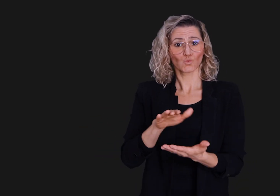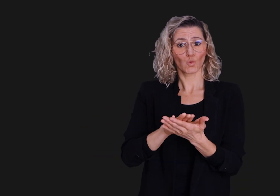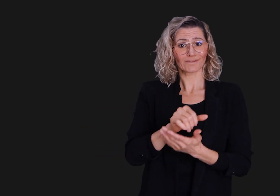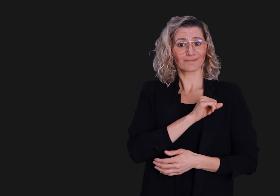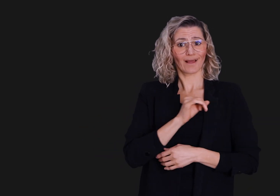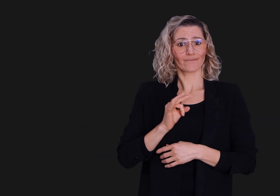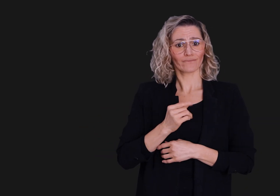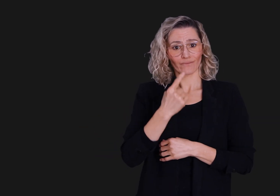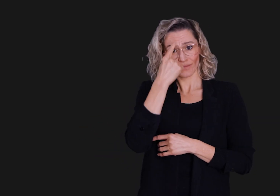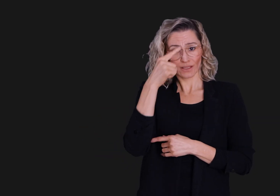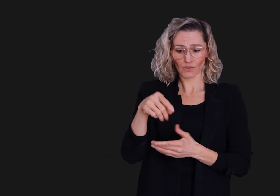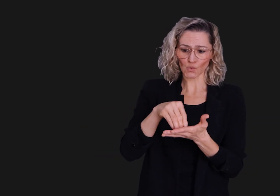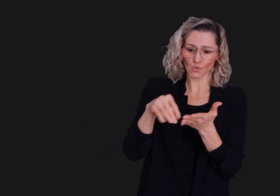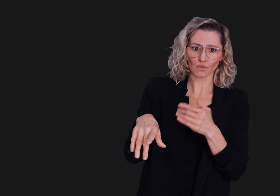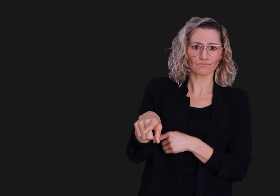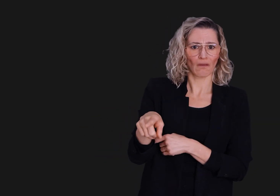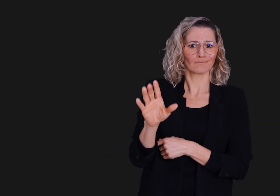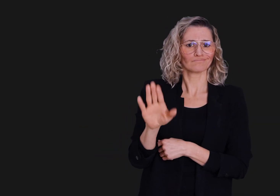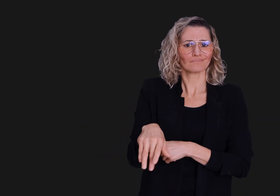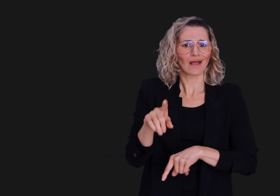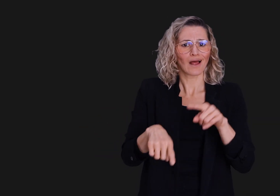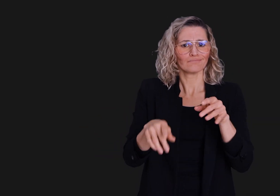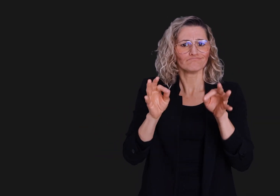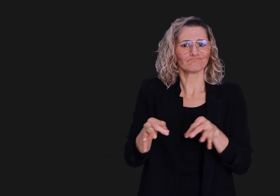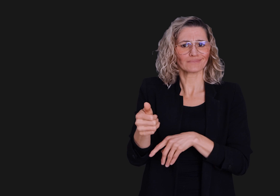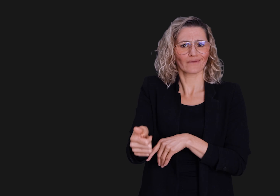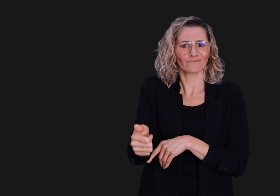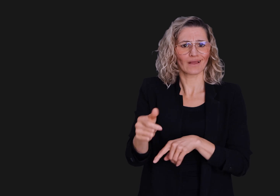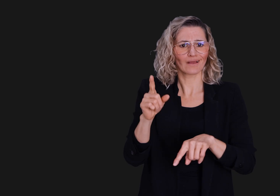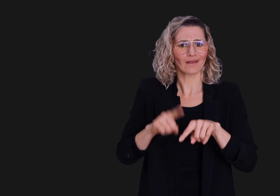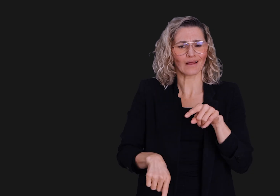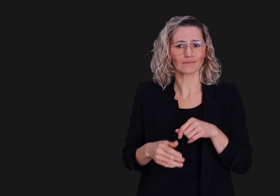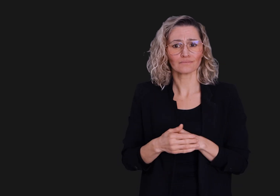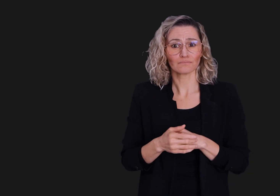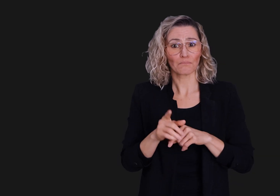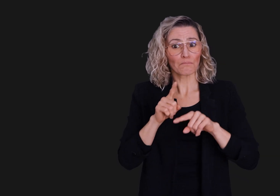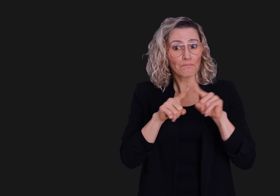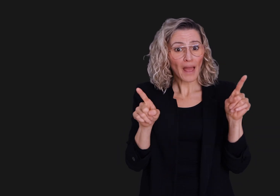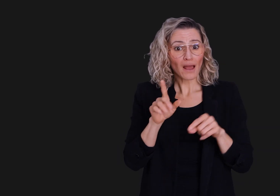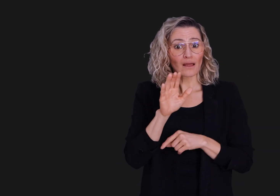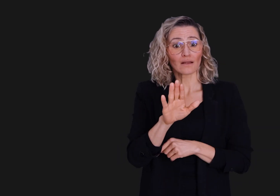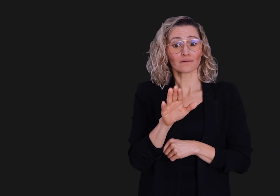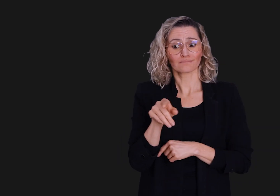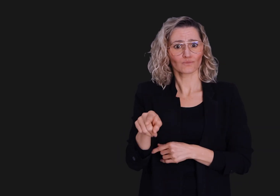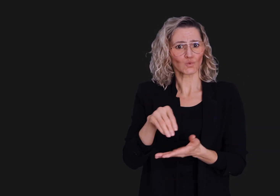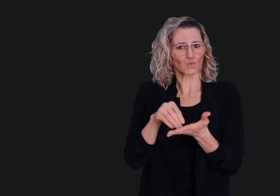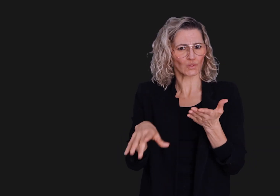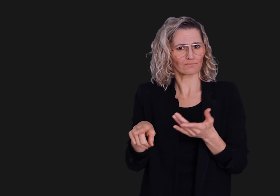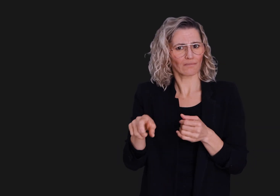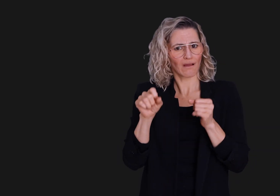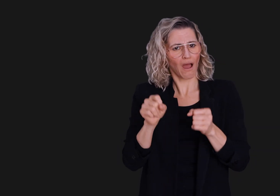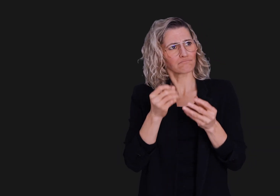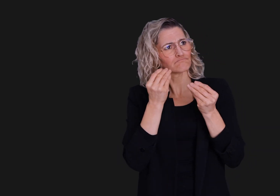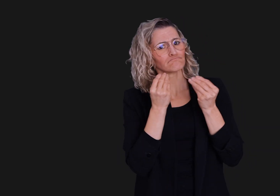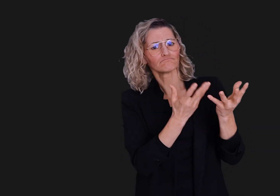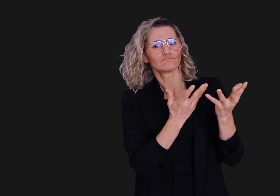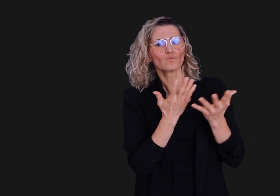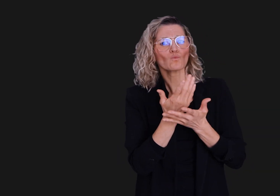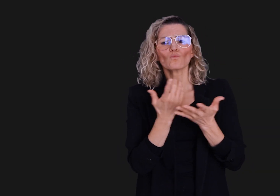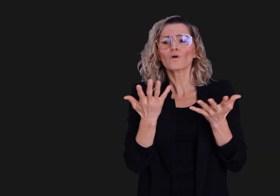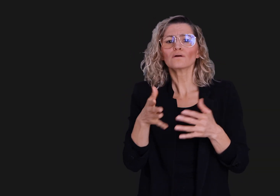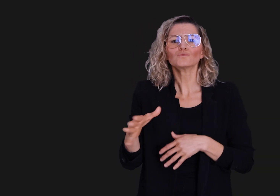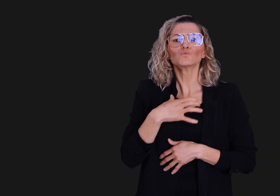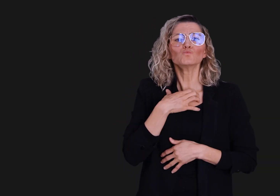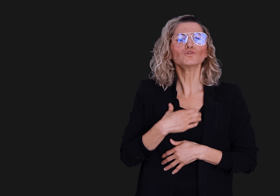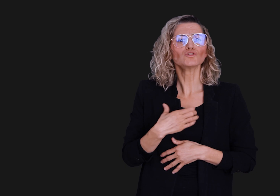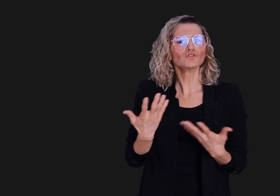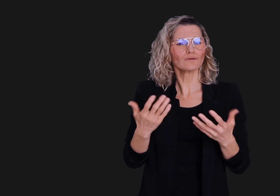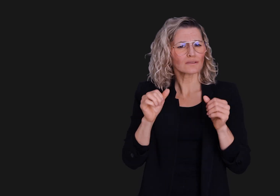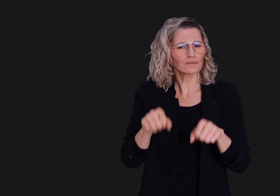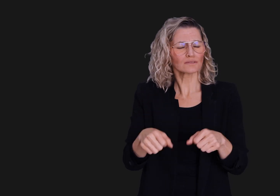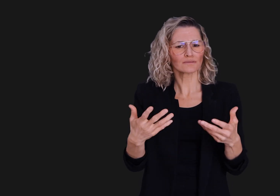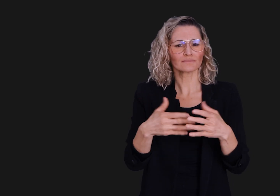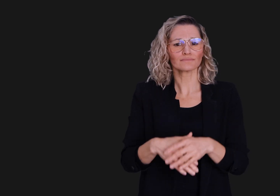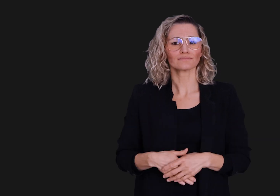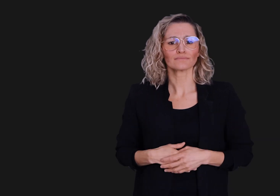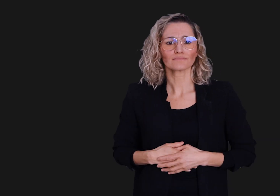School staff think the student cannot make decisions. But the student can make their wishes known.